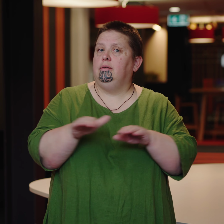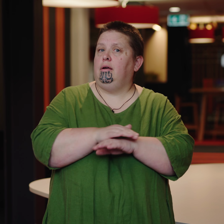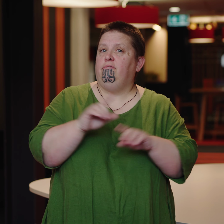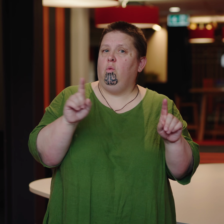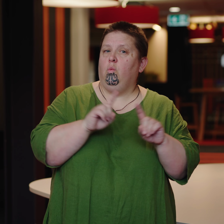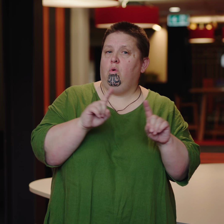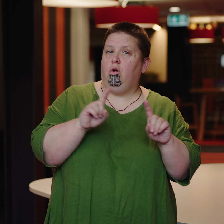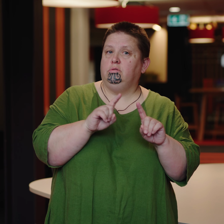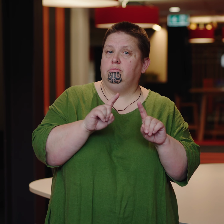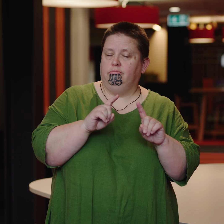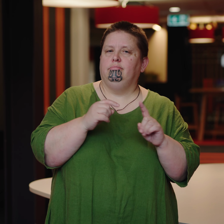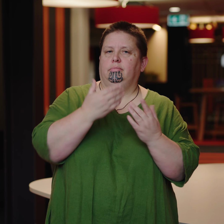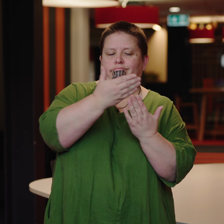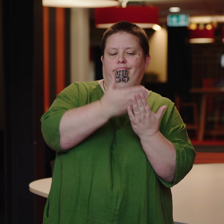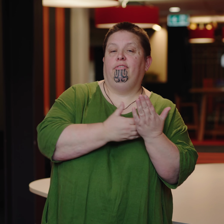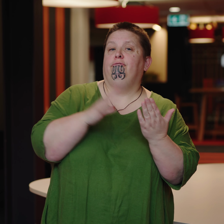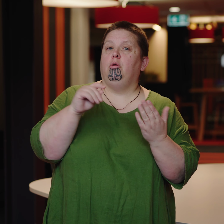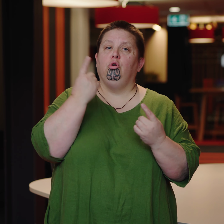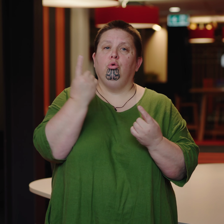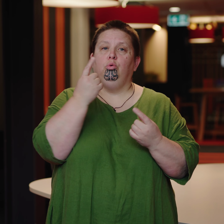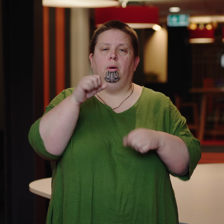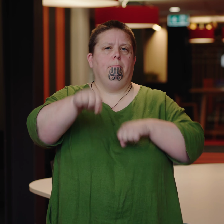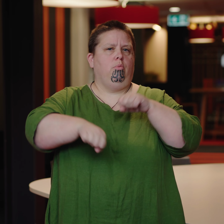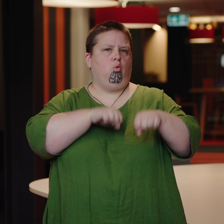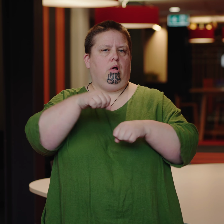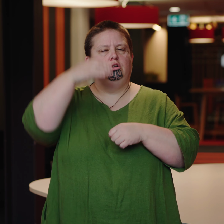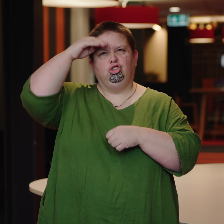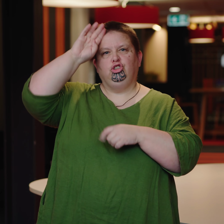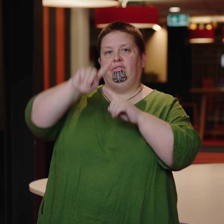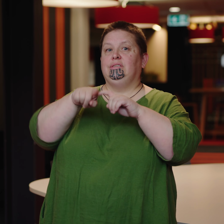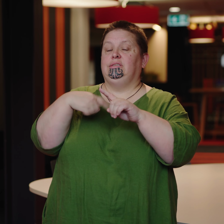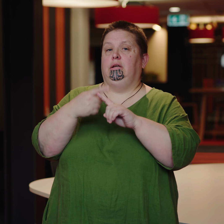In this update, there's a message from our Chief Executive, Paula Tesoriero,